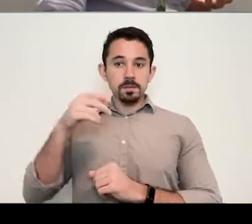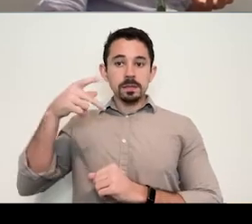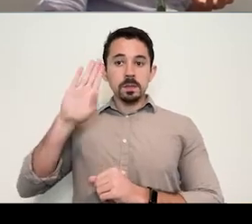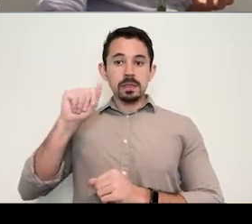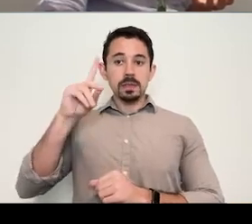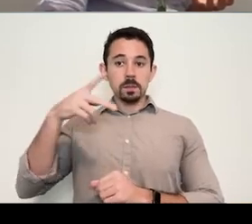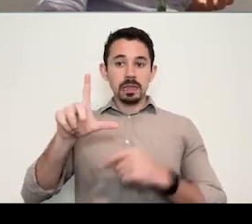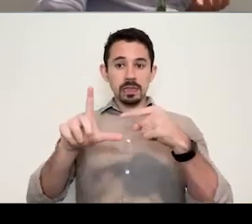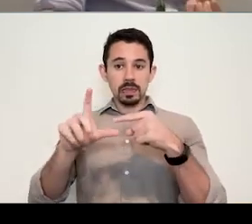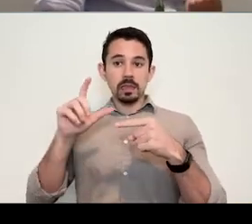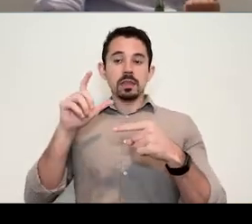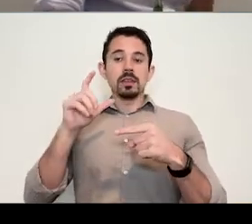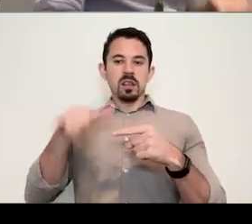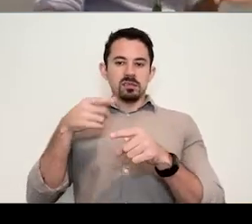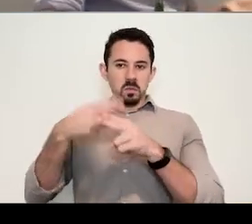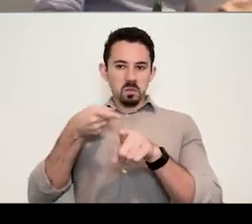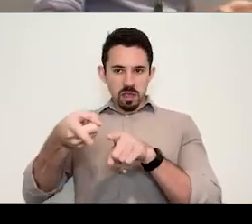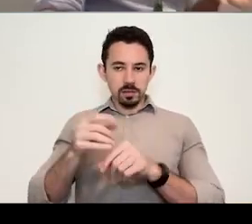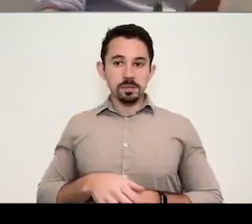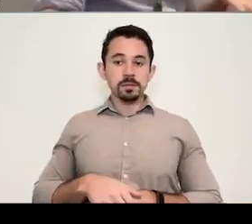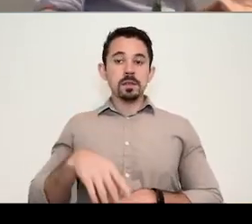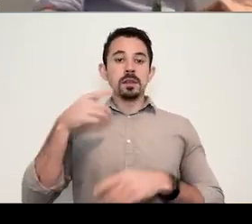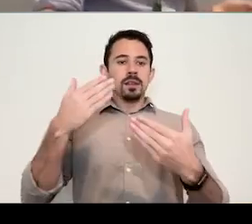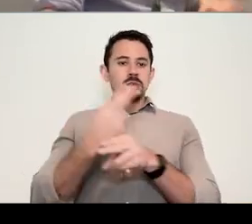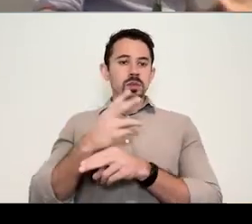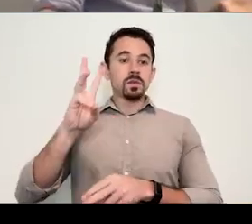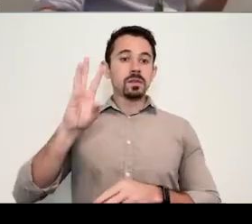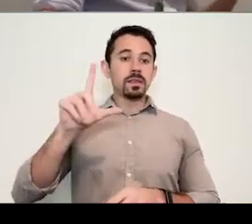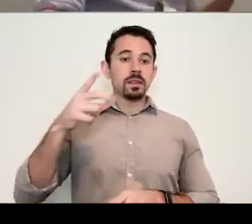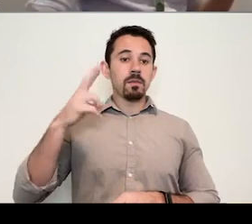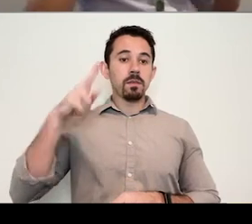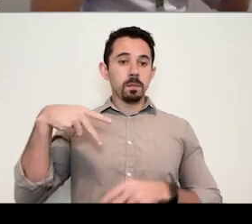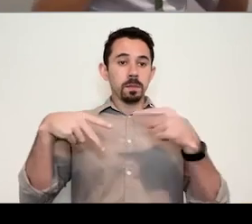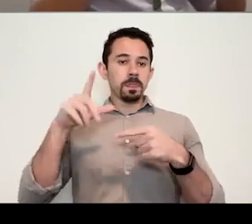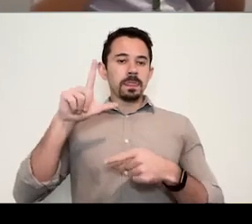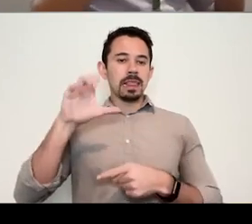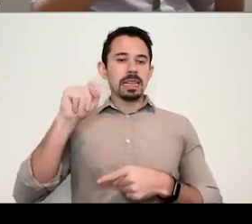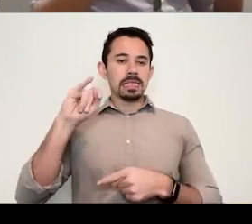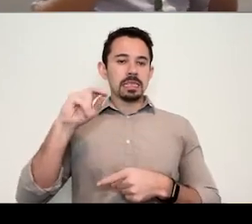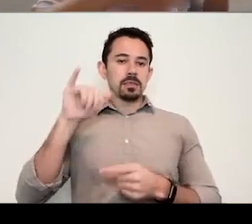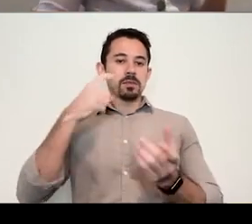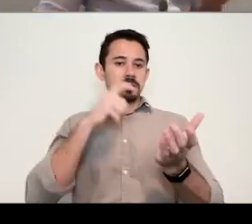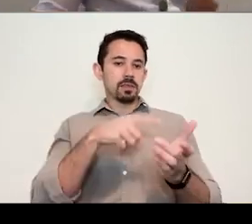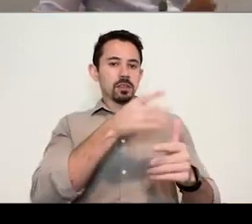Pbad Pel, and used WFL-HRP lectin that recognizes terminal GalNac. And